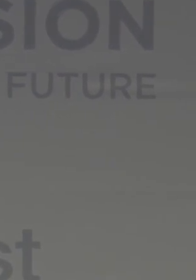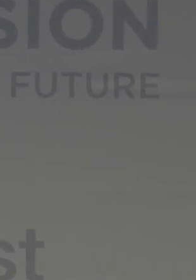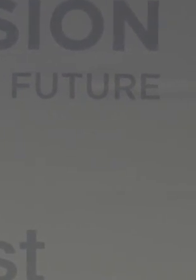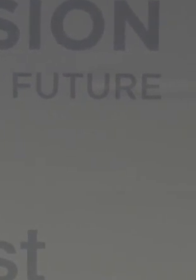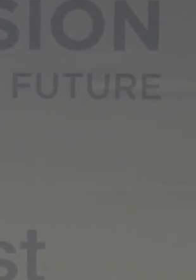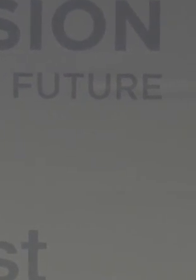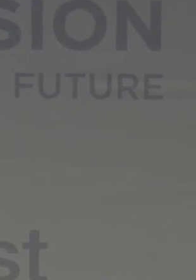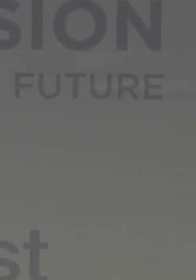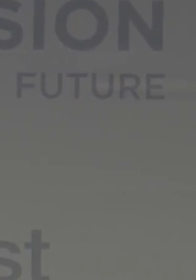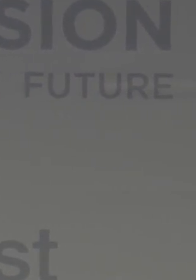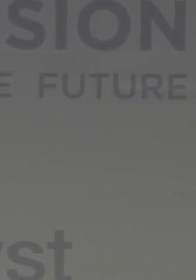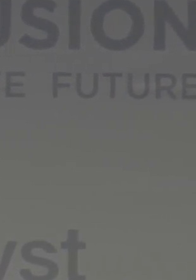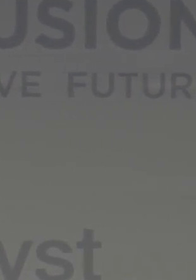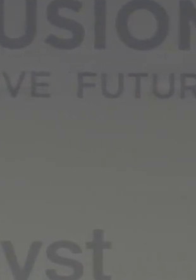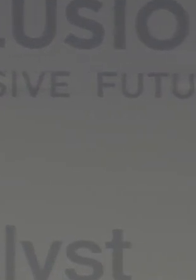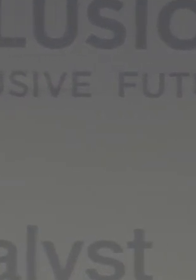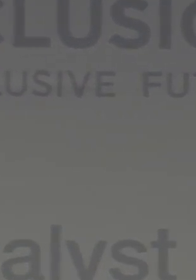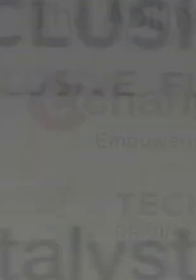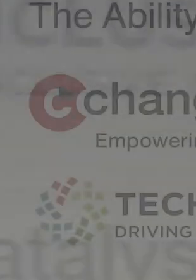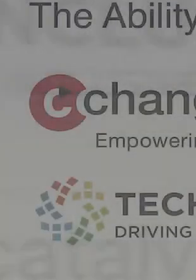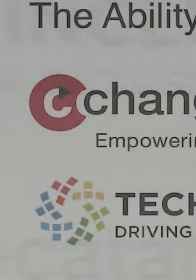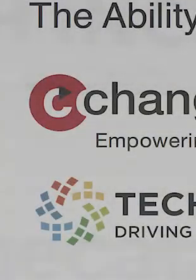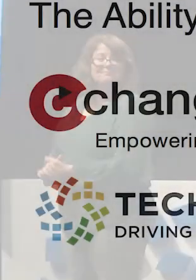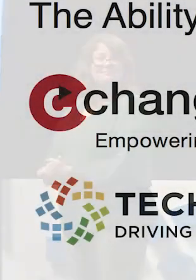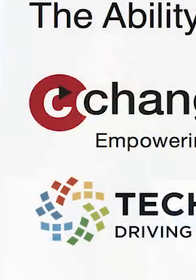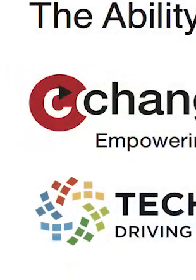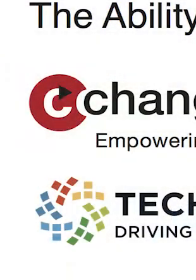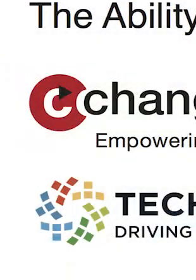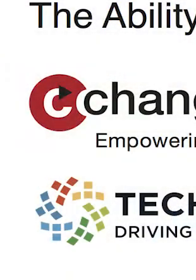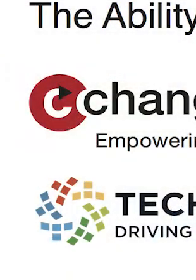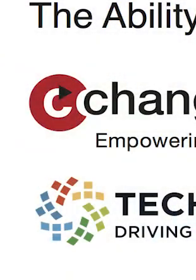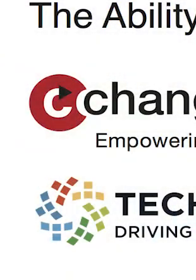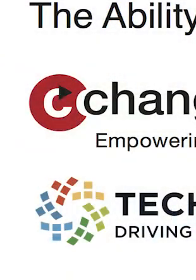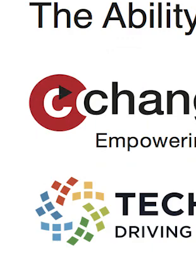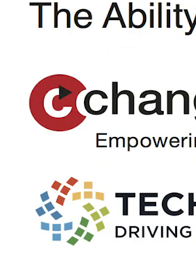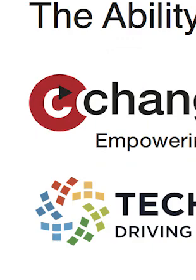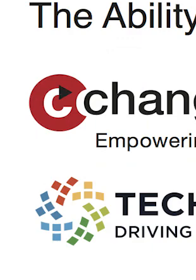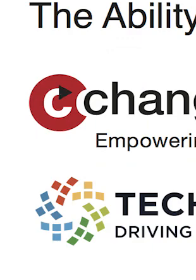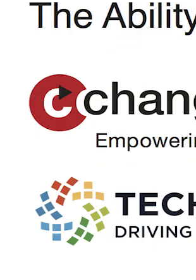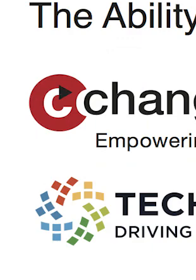inspires you